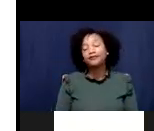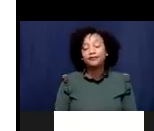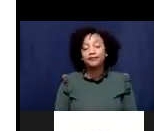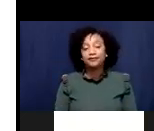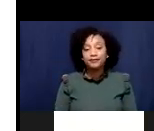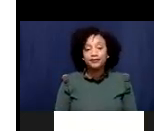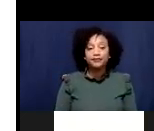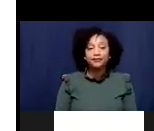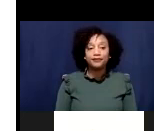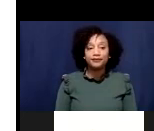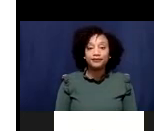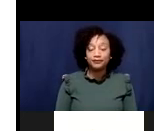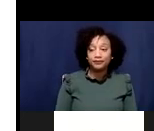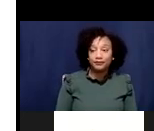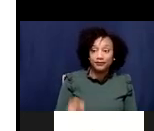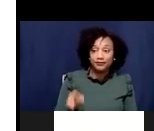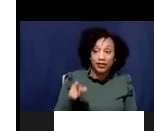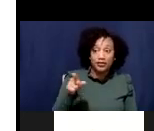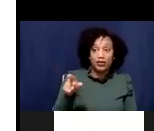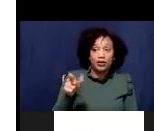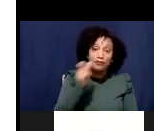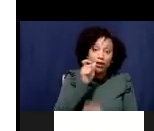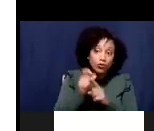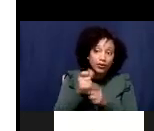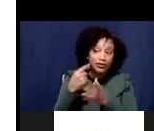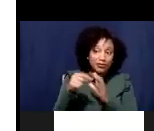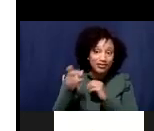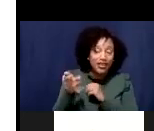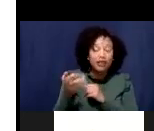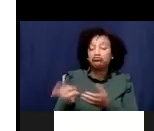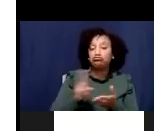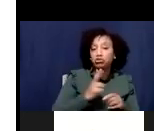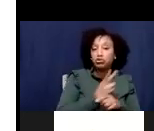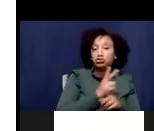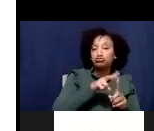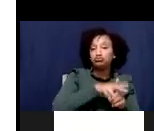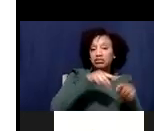use those credentials to log in. If you cannot find those, get in touch with us